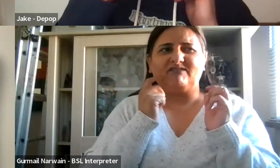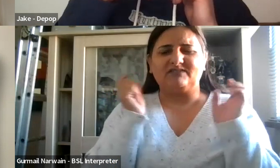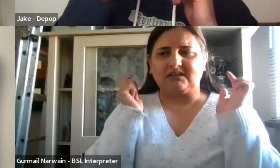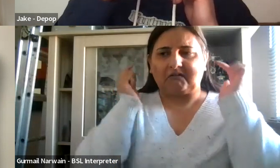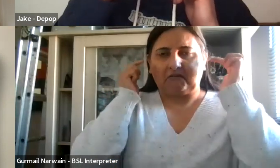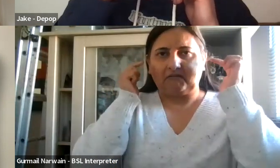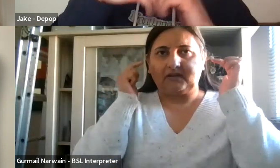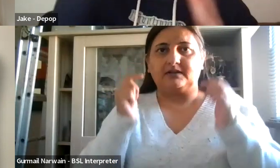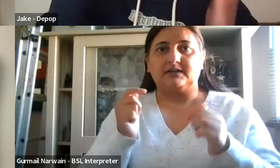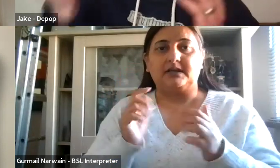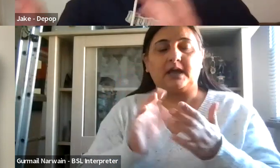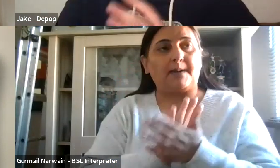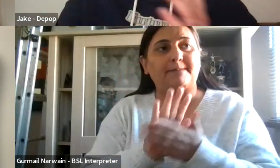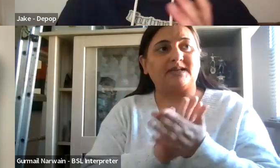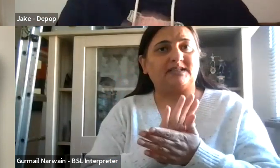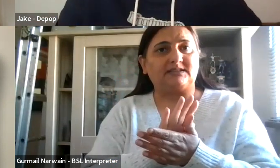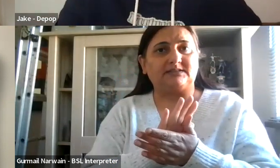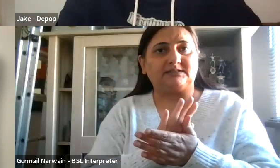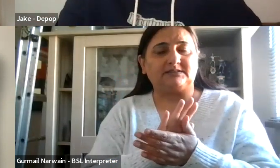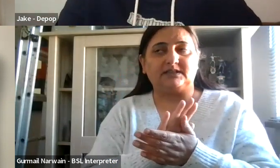But it meant that the noise could be quite.